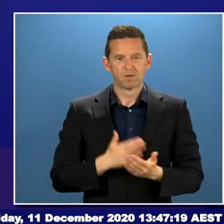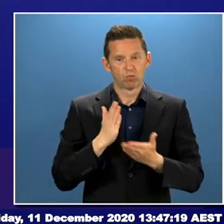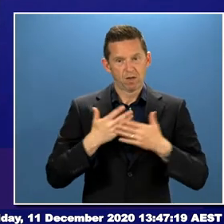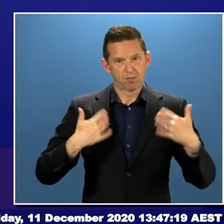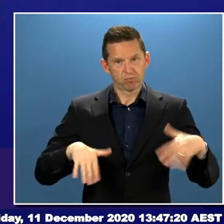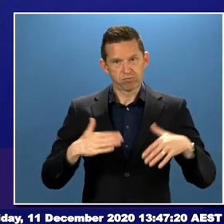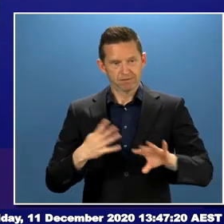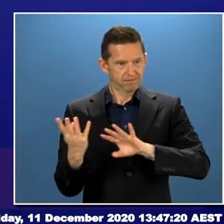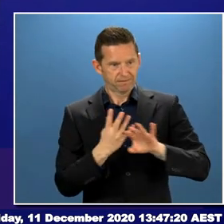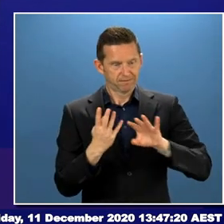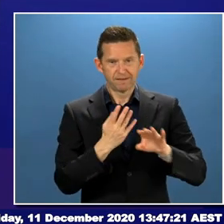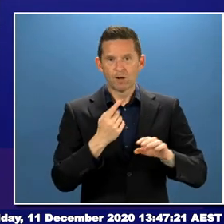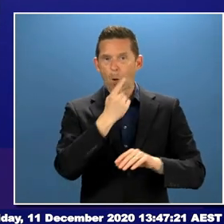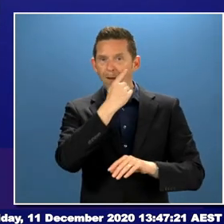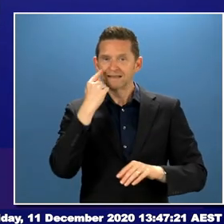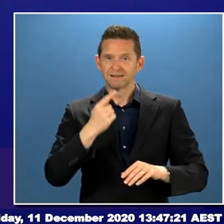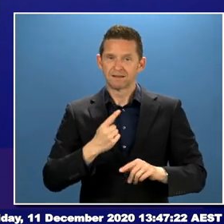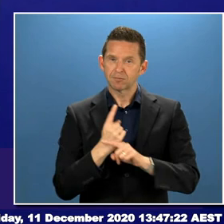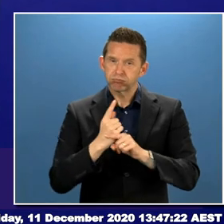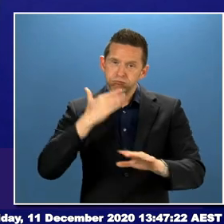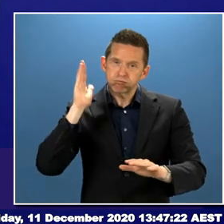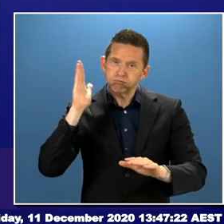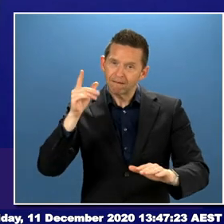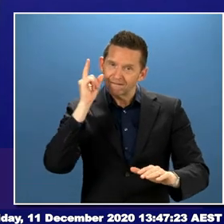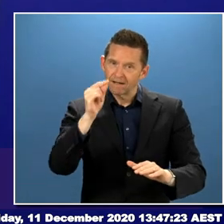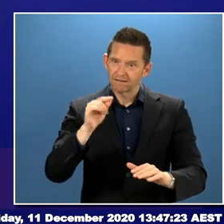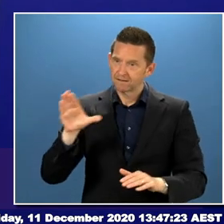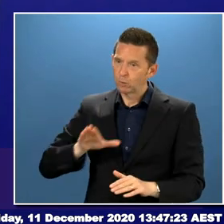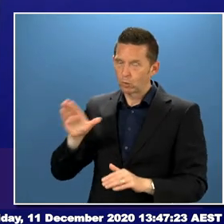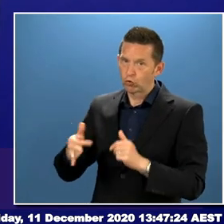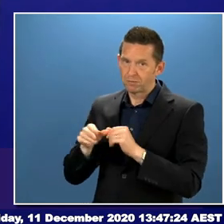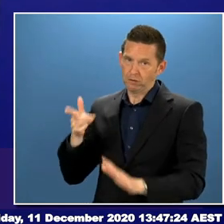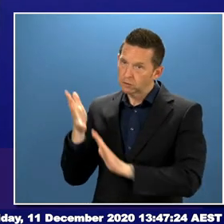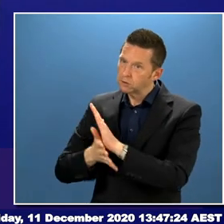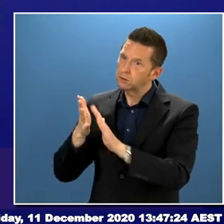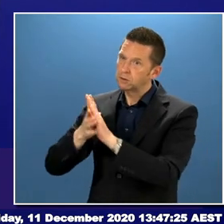who can speak the fastest, they do a heroic job in coping and we are grateful to them.